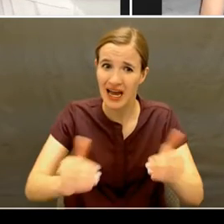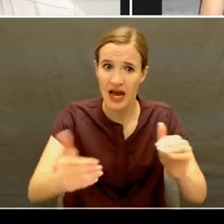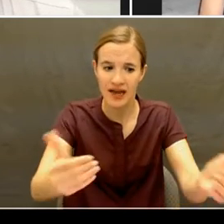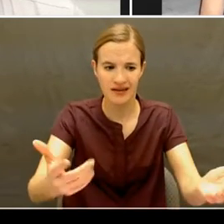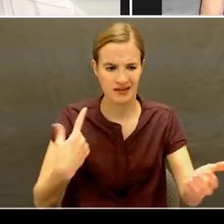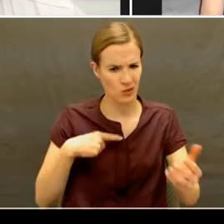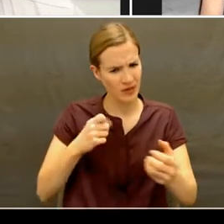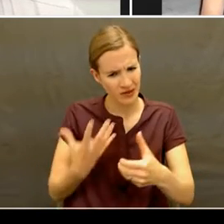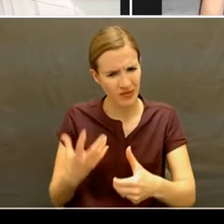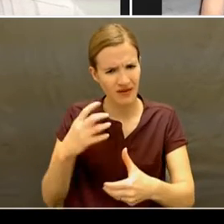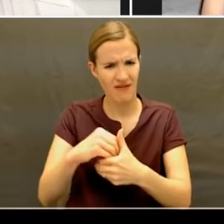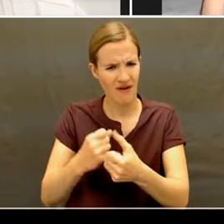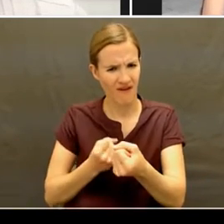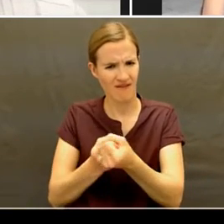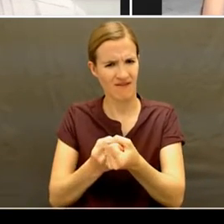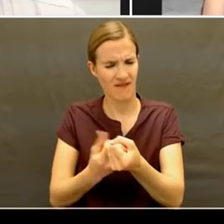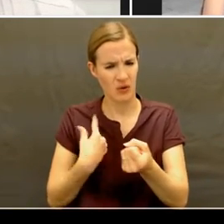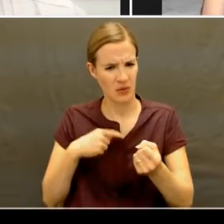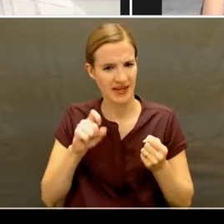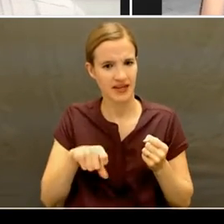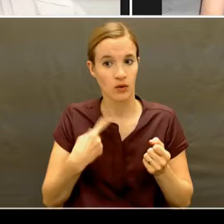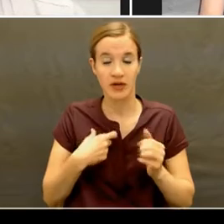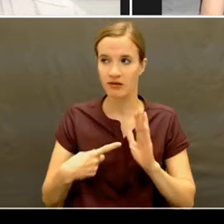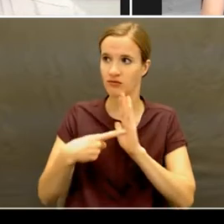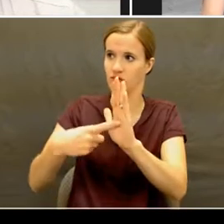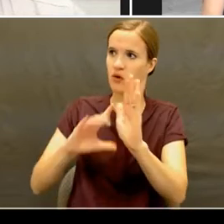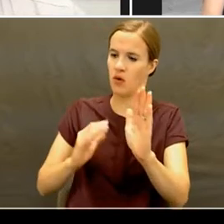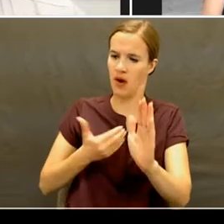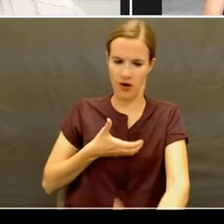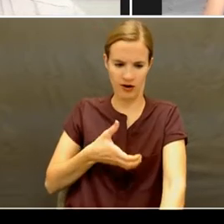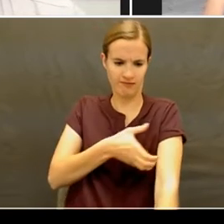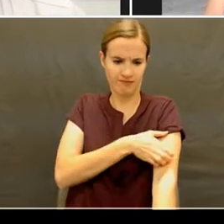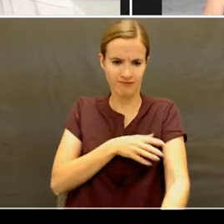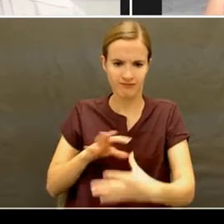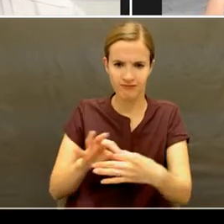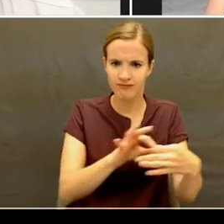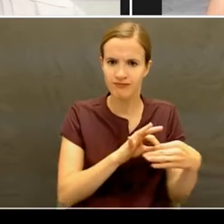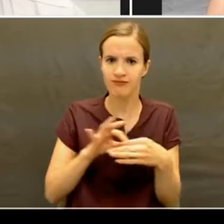Mark: Well I think that's where that history is so important, right? And taking, really, how do we